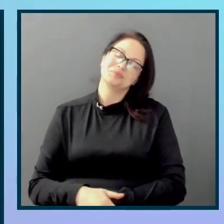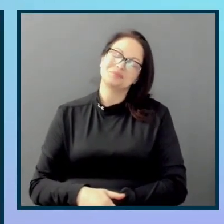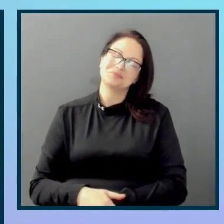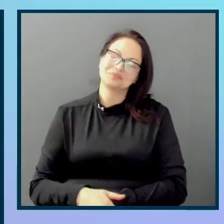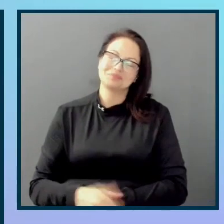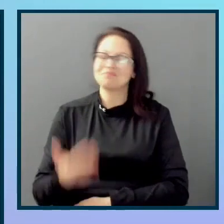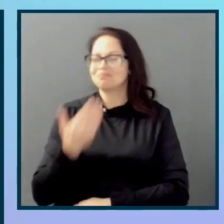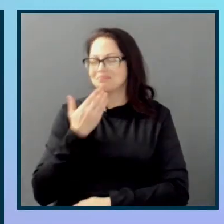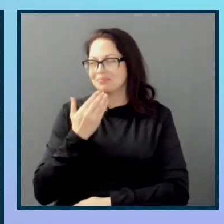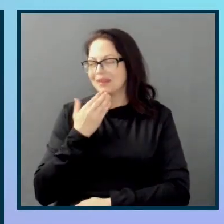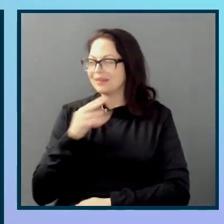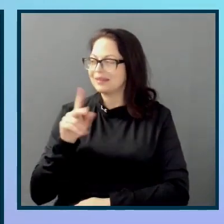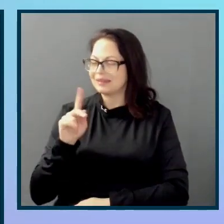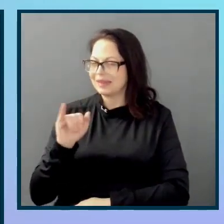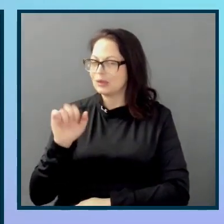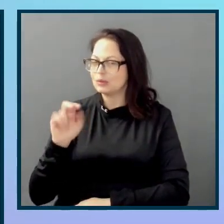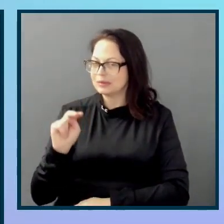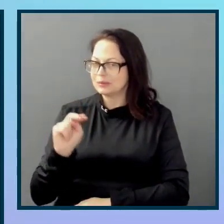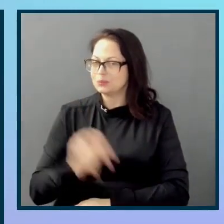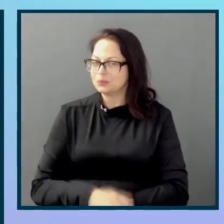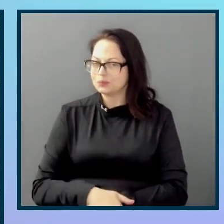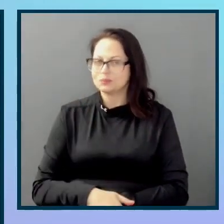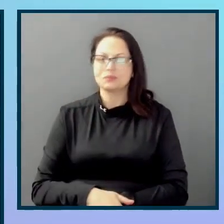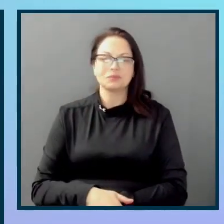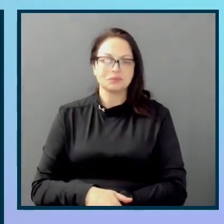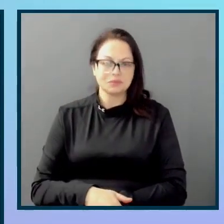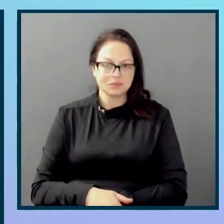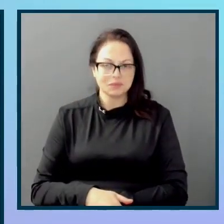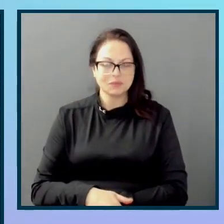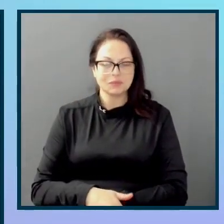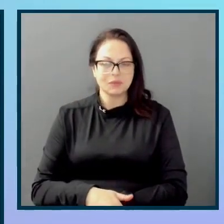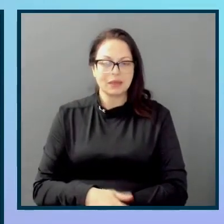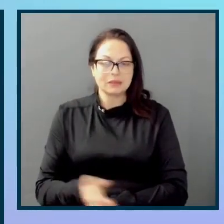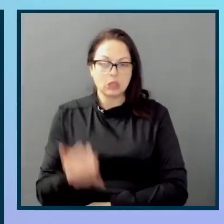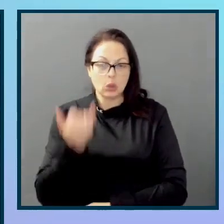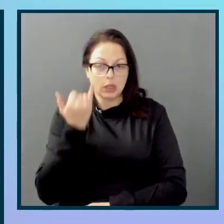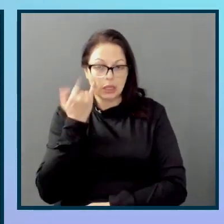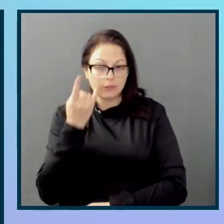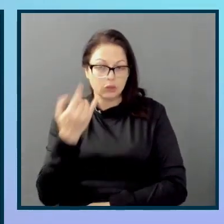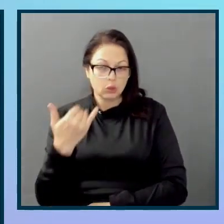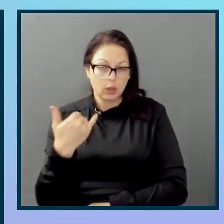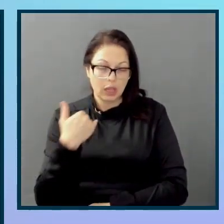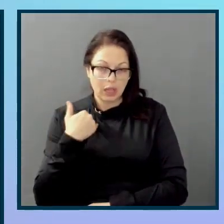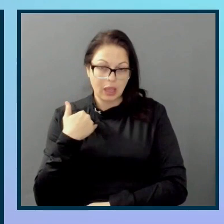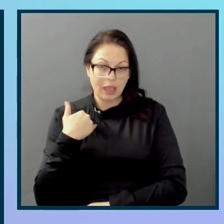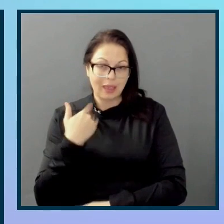So the first thing I would say is, if you do have a central accessibility team or individual,